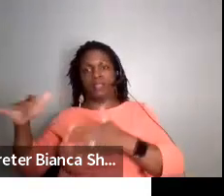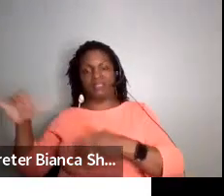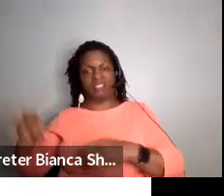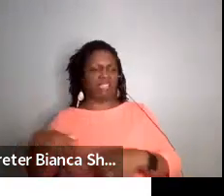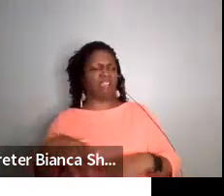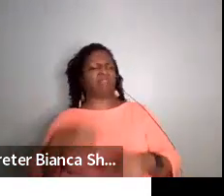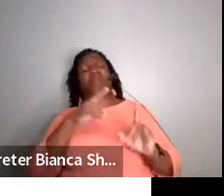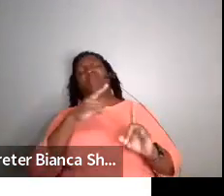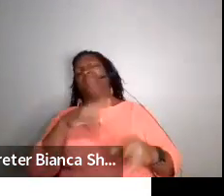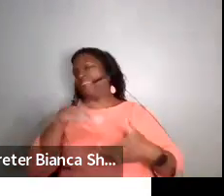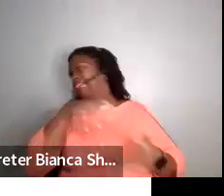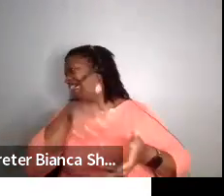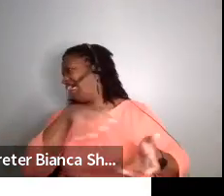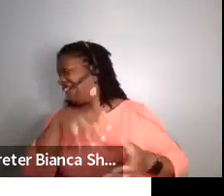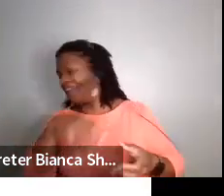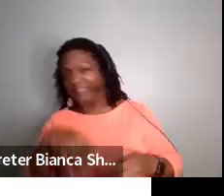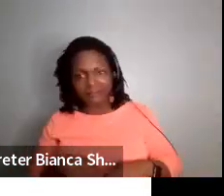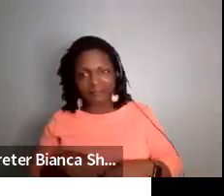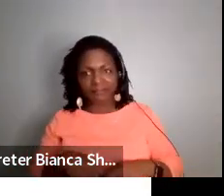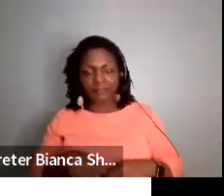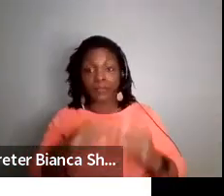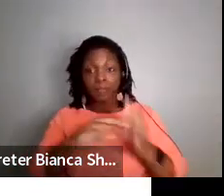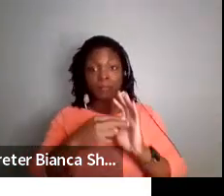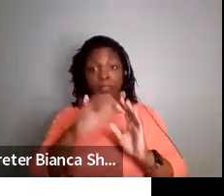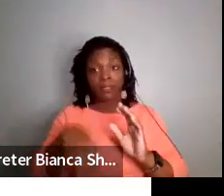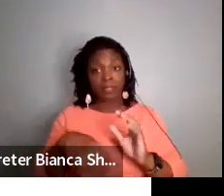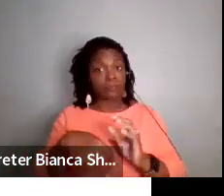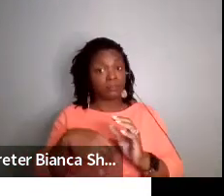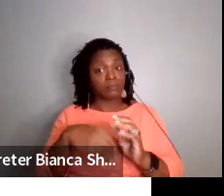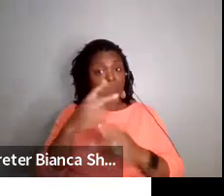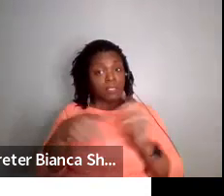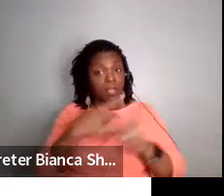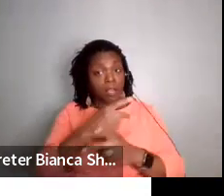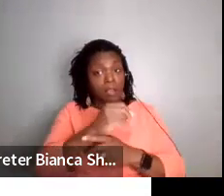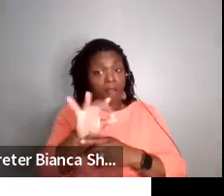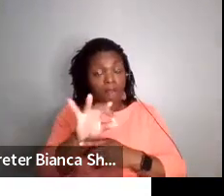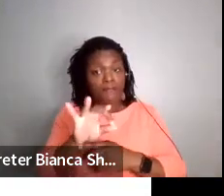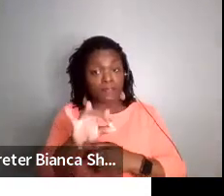That is believe the issue is a form of moving and very young age.